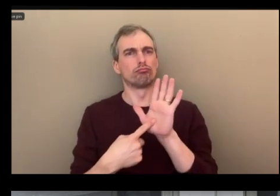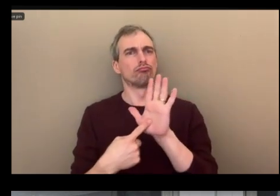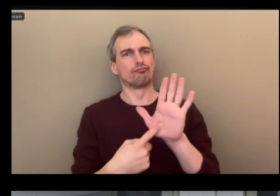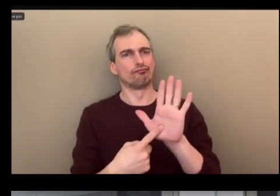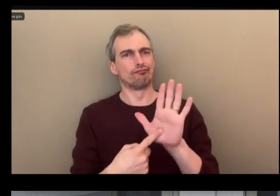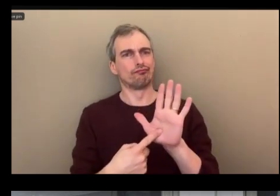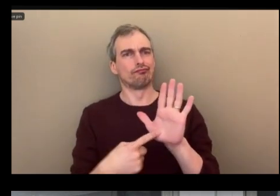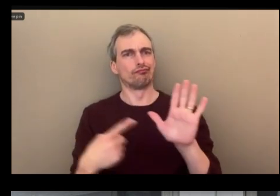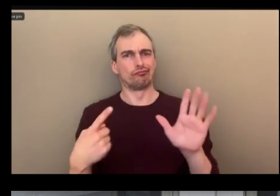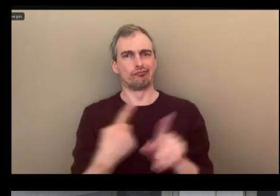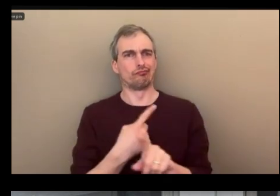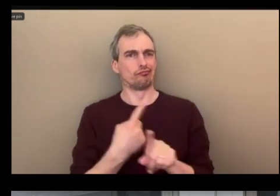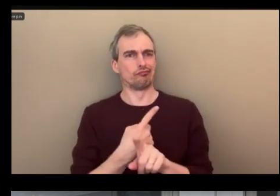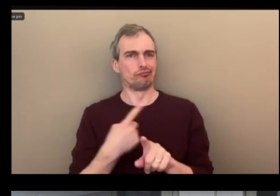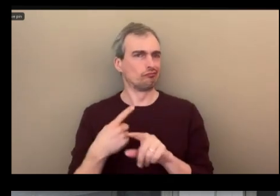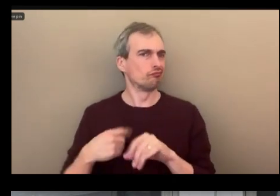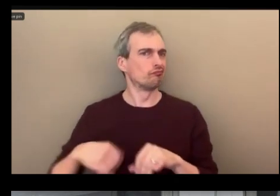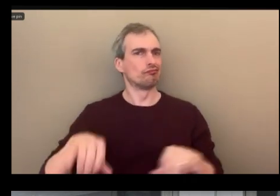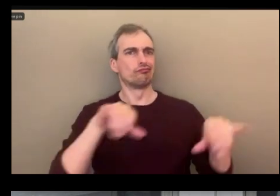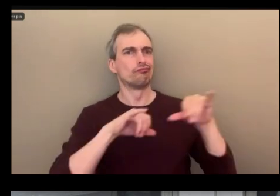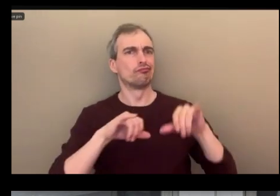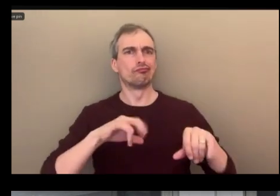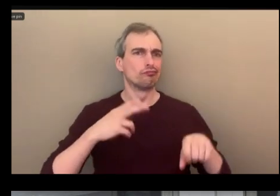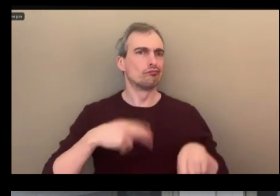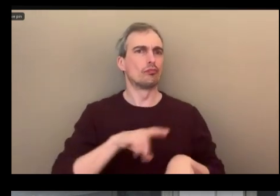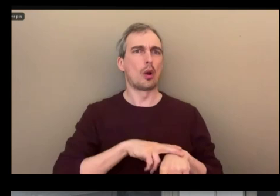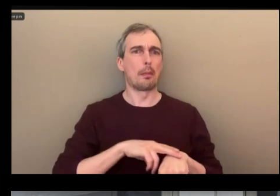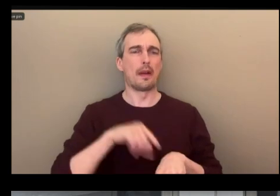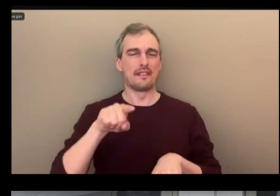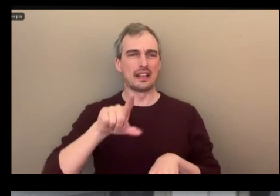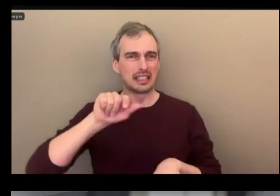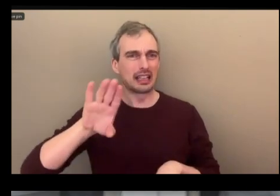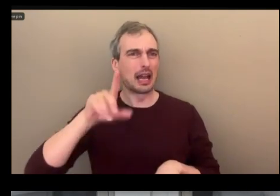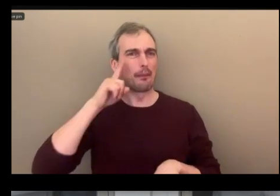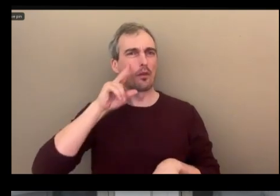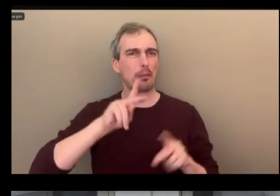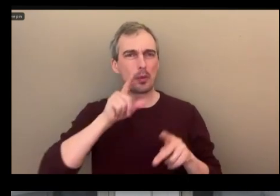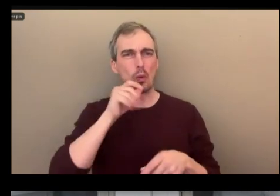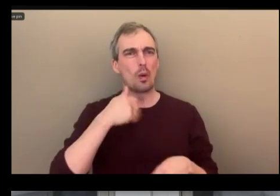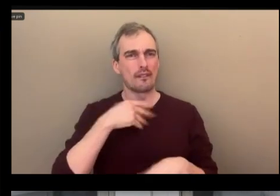And it is really meant for people with disabilities and those experiences. All right. Next slide.